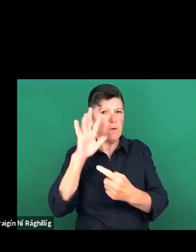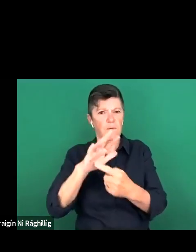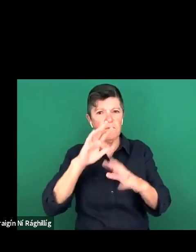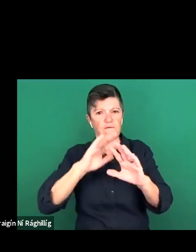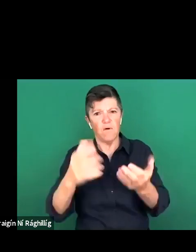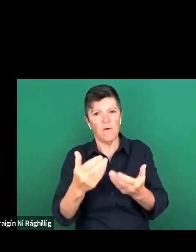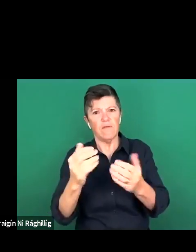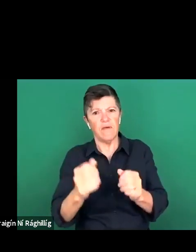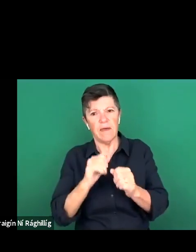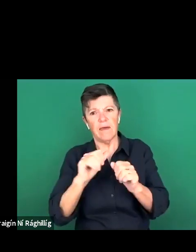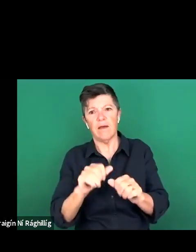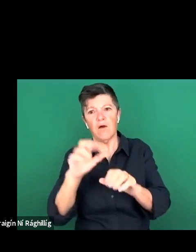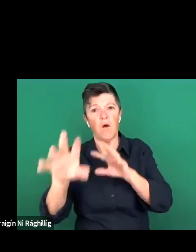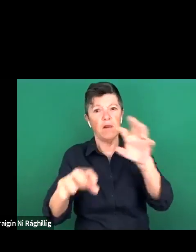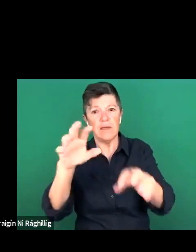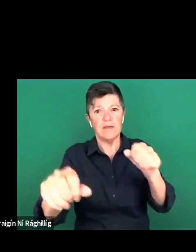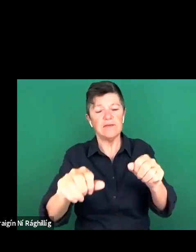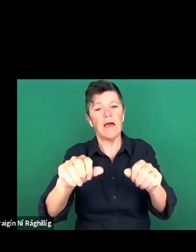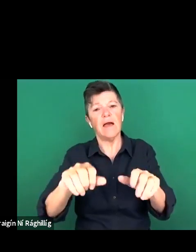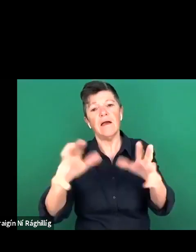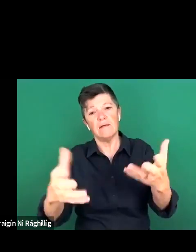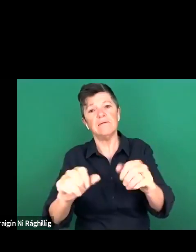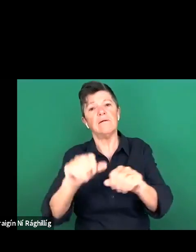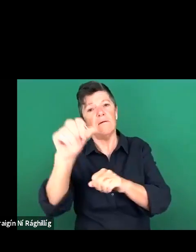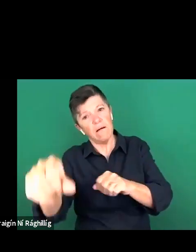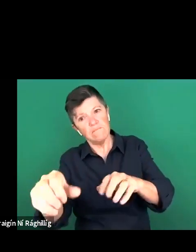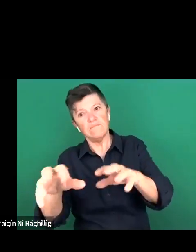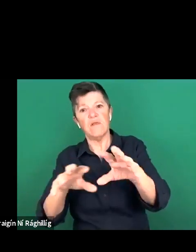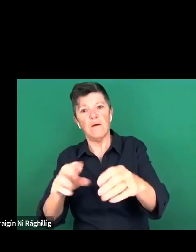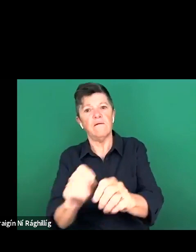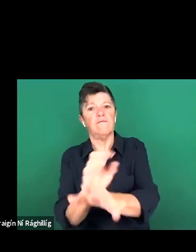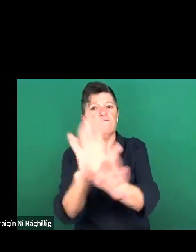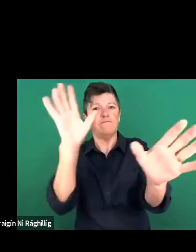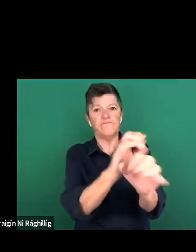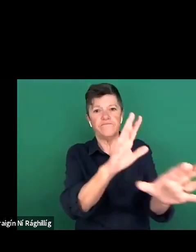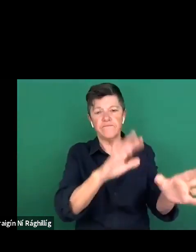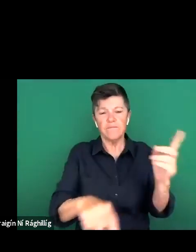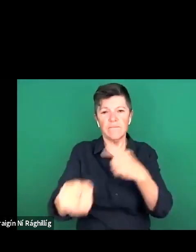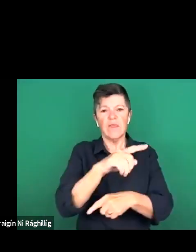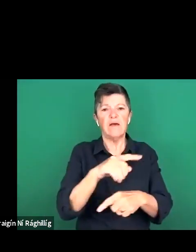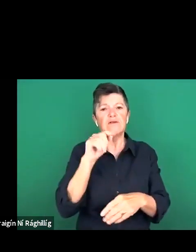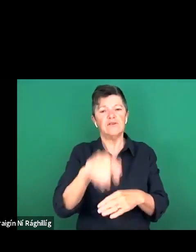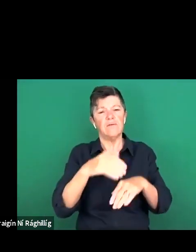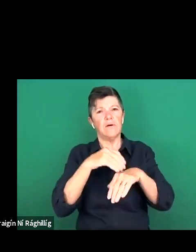period which pa Getty calls - the economic activity of their